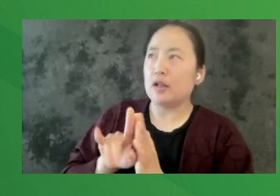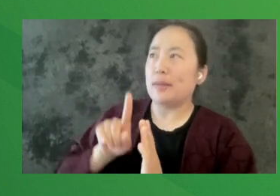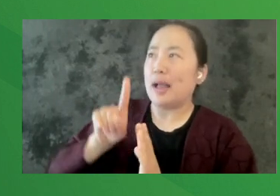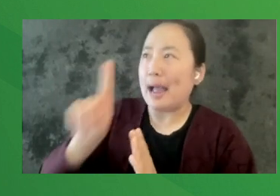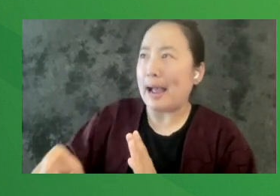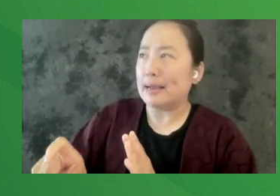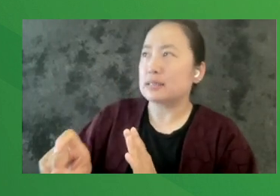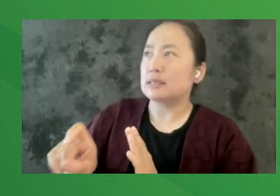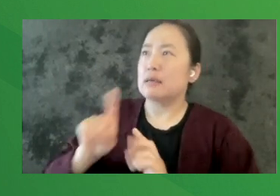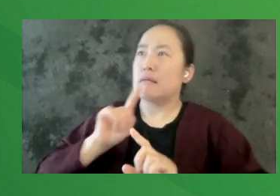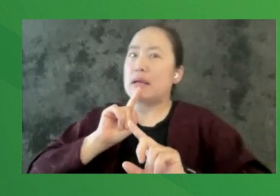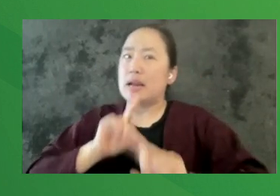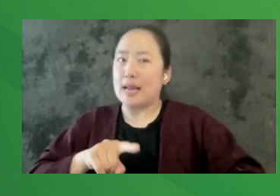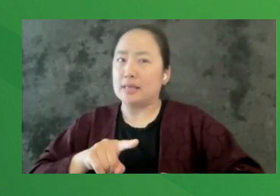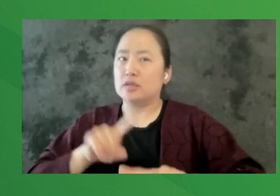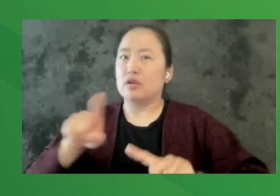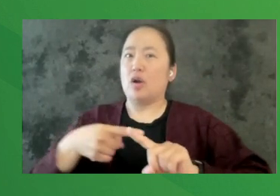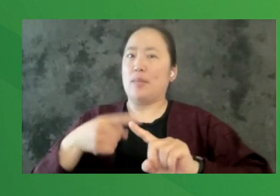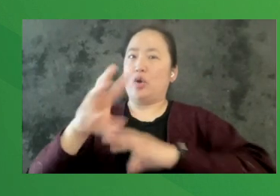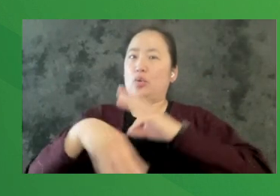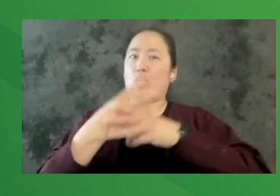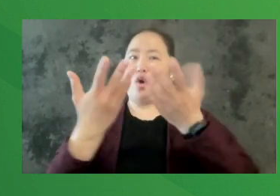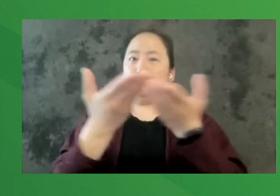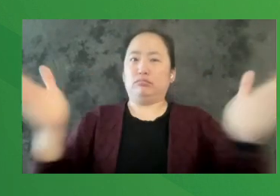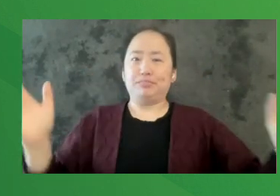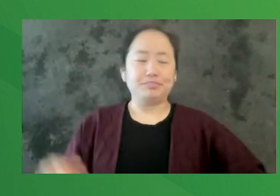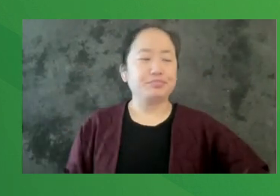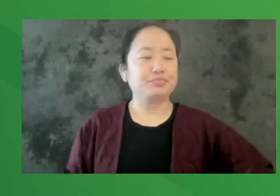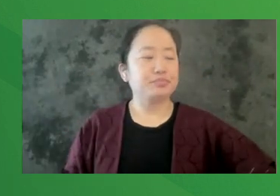for example, I'm gonna show you one example of probably my favorite inquiry question,